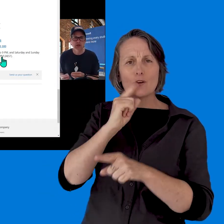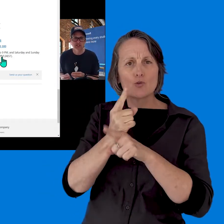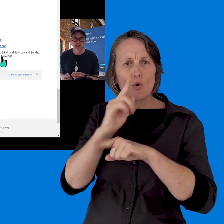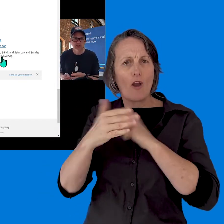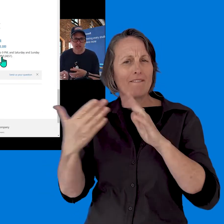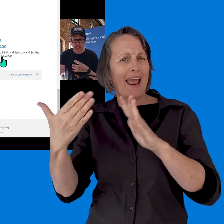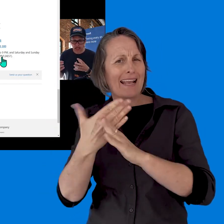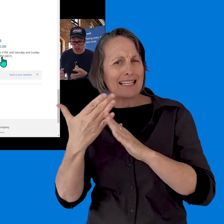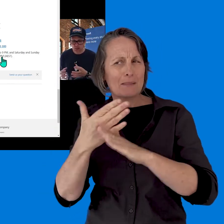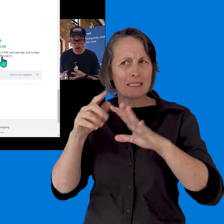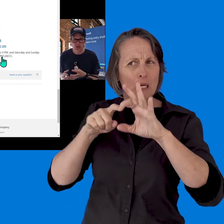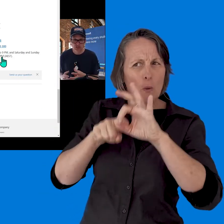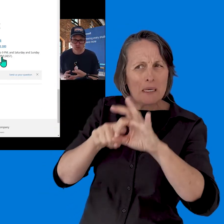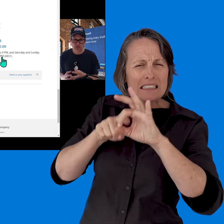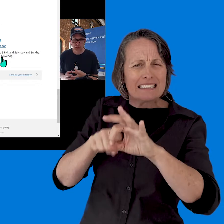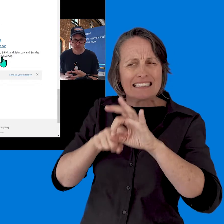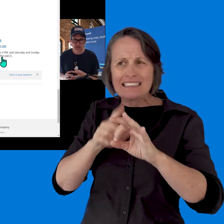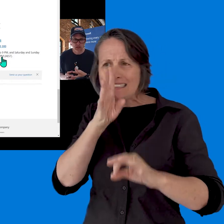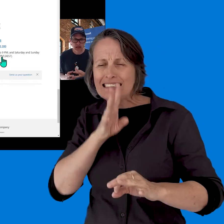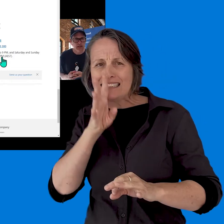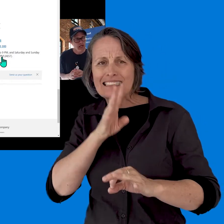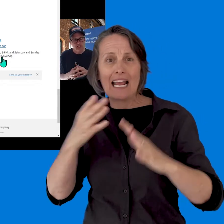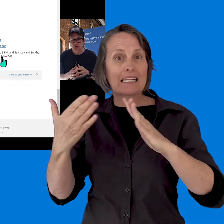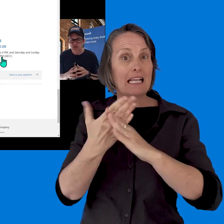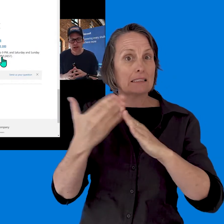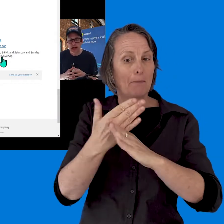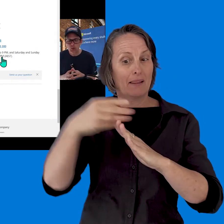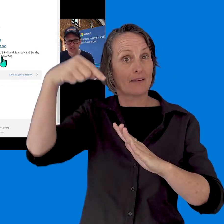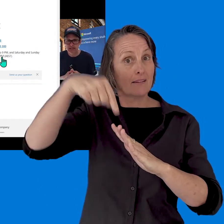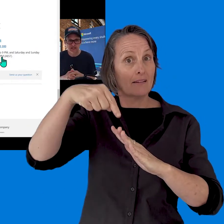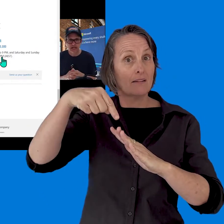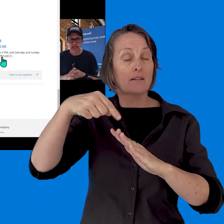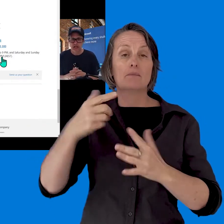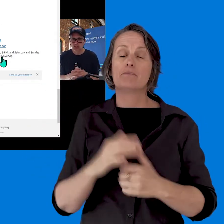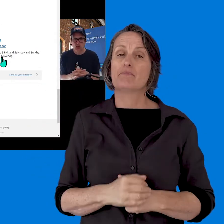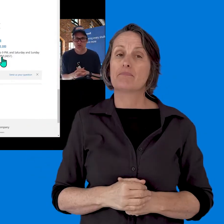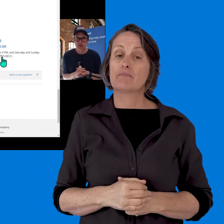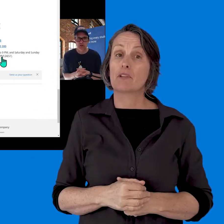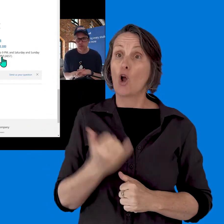questions in the Microsoft space. OK. So it's not a help desk in terms of, you know,